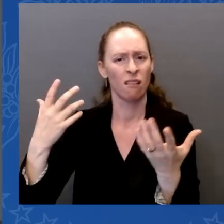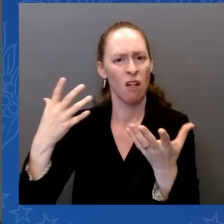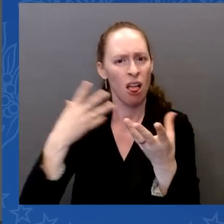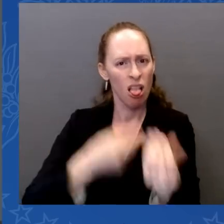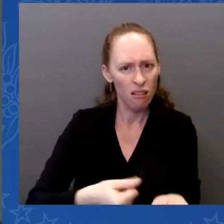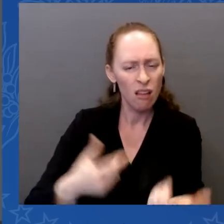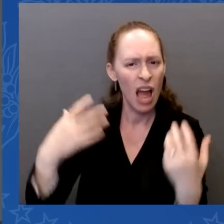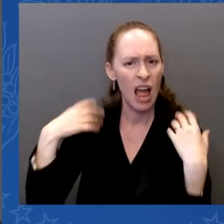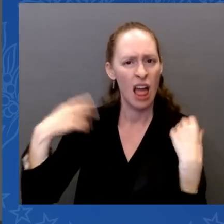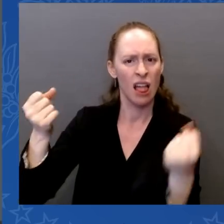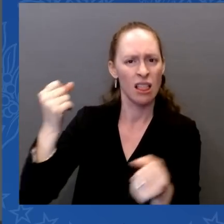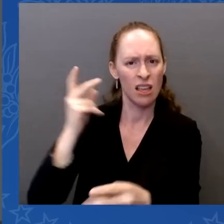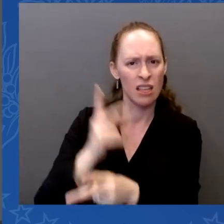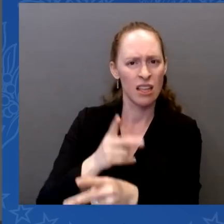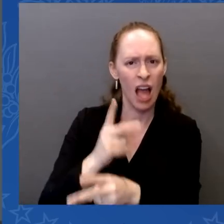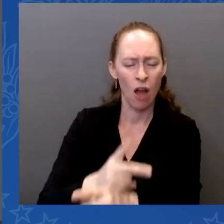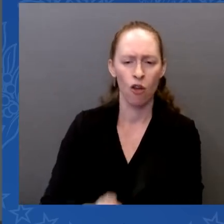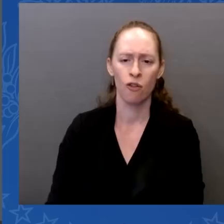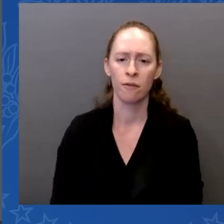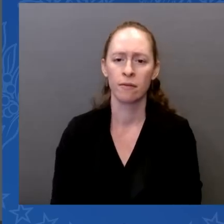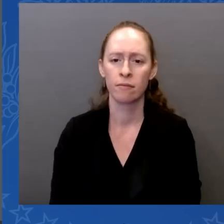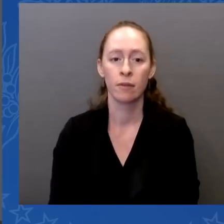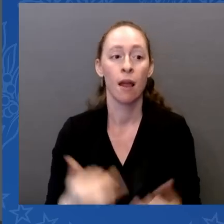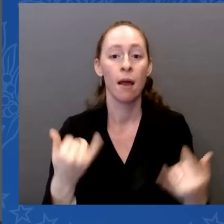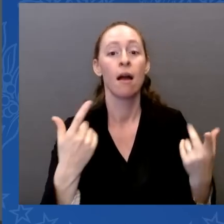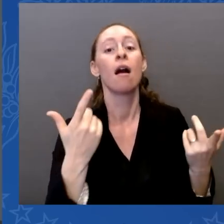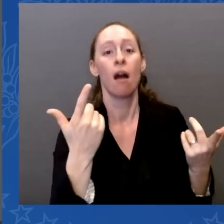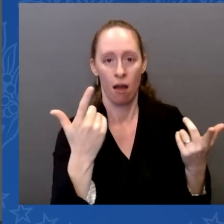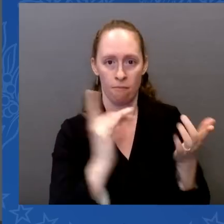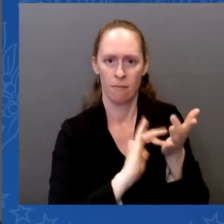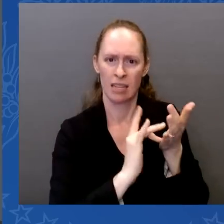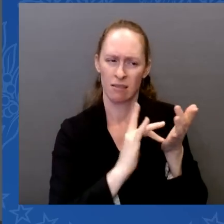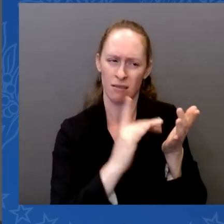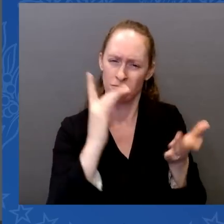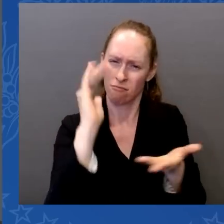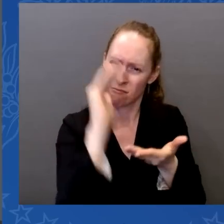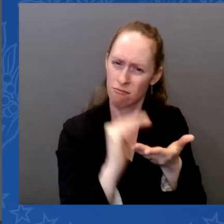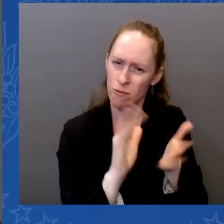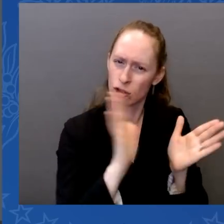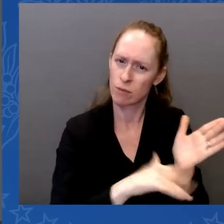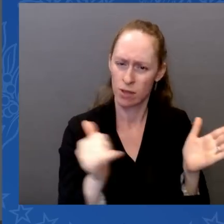That's why I signed into law the Inflation Reduction Act -- one of the most significant laws in our history.